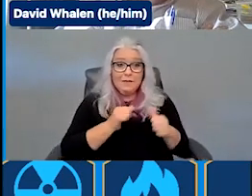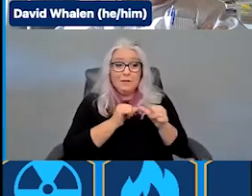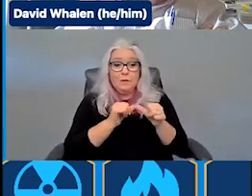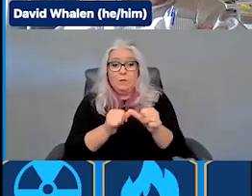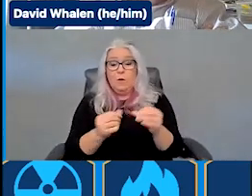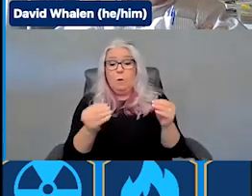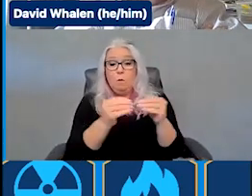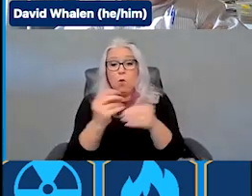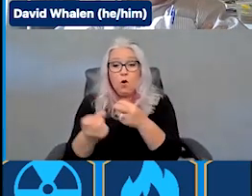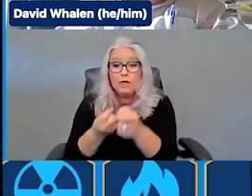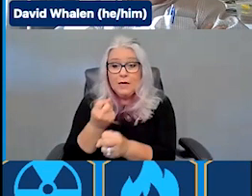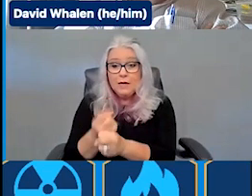reports.